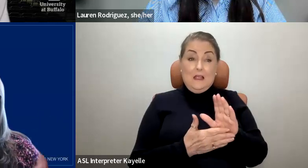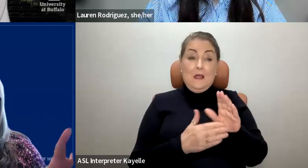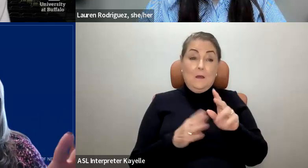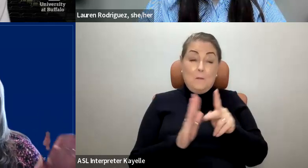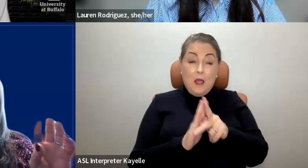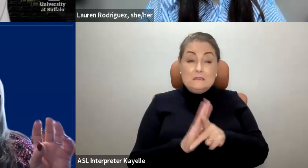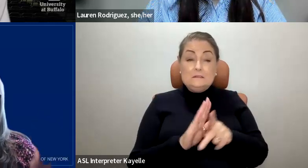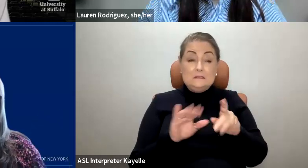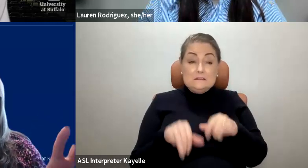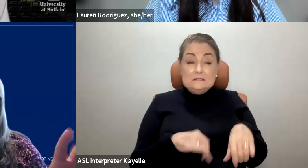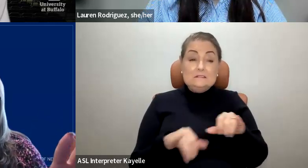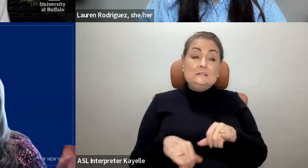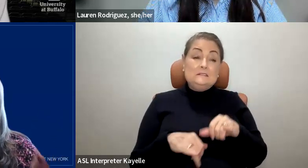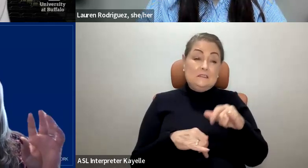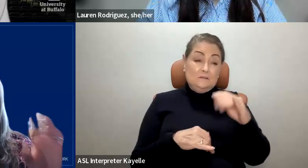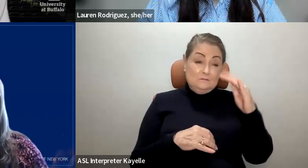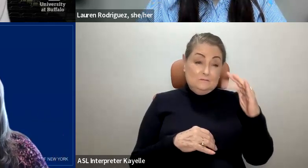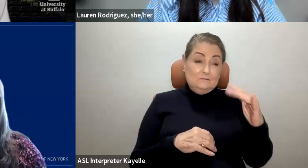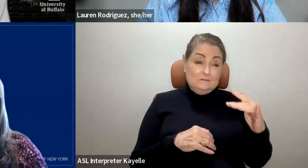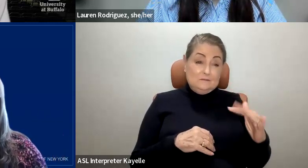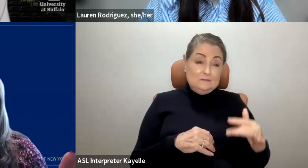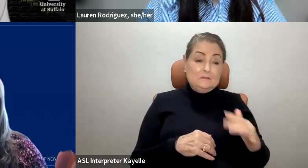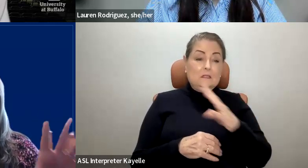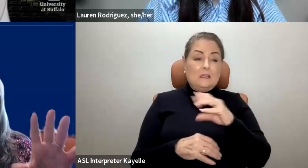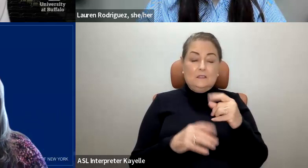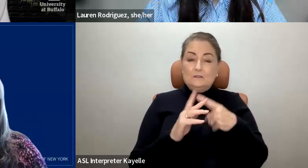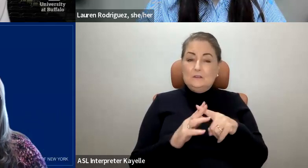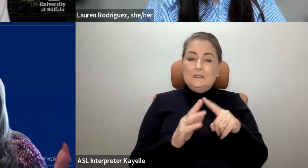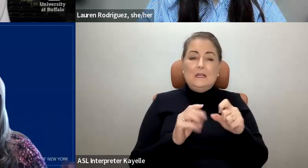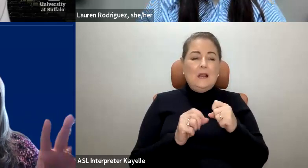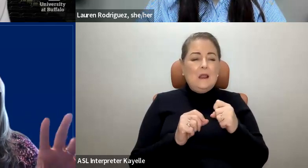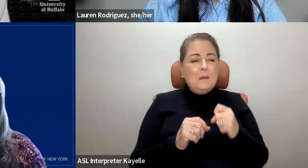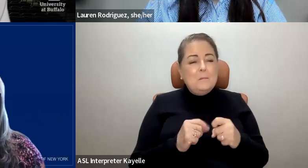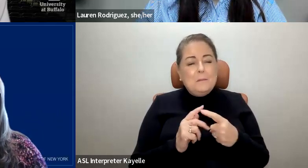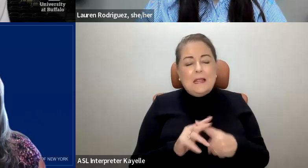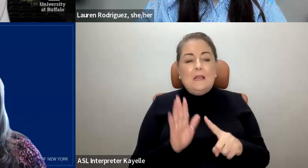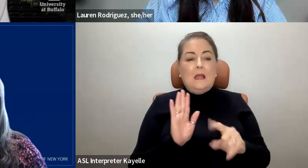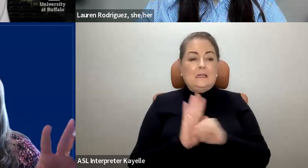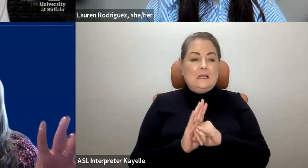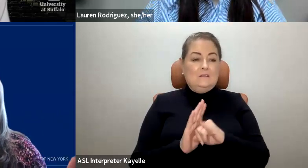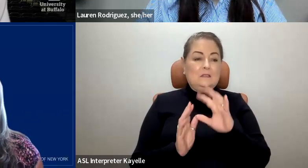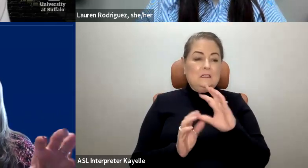technology, architecture and security workgroup, started out the very beginning, identifying SUNY level policy standards and